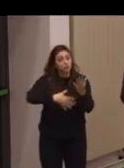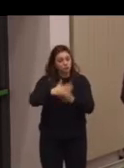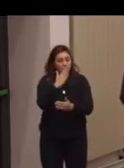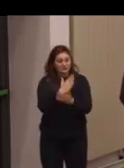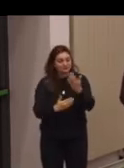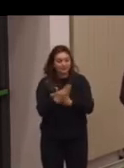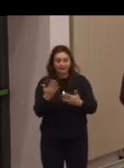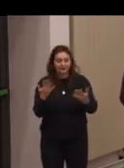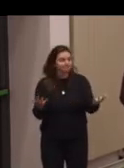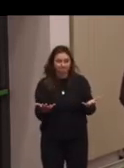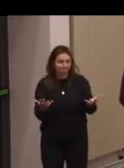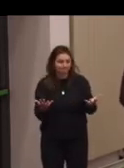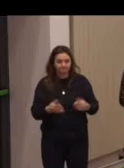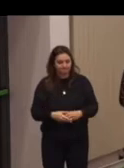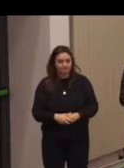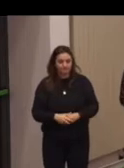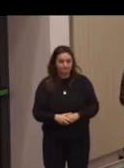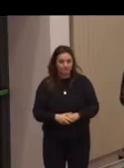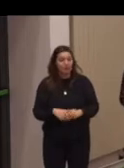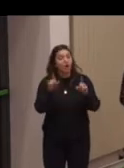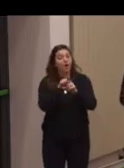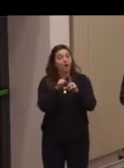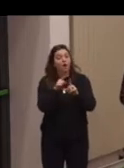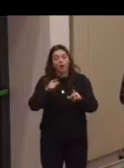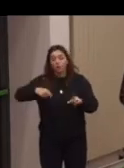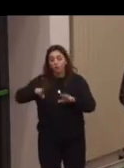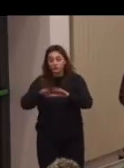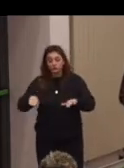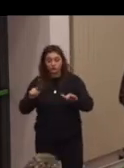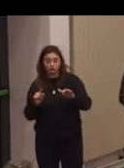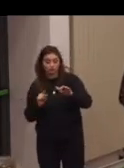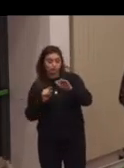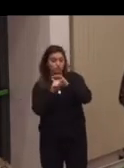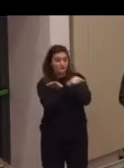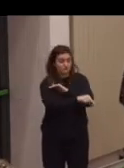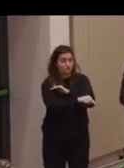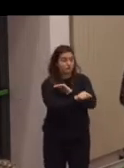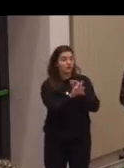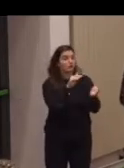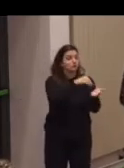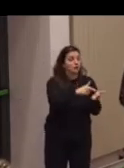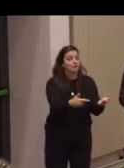We also know that enrolment of refugee children in secondary education is two‑thirds lower